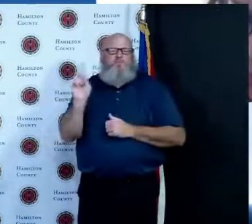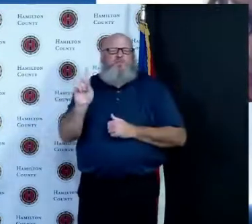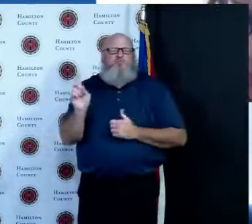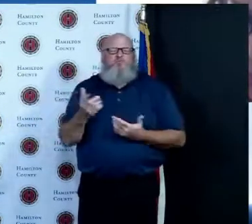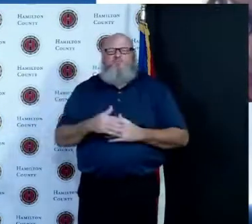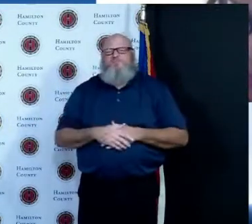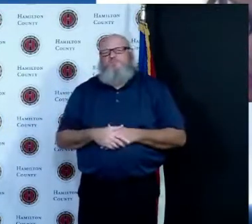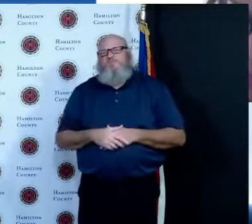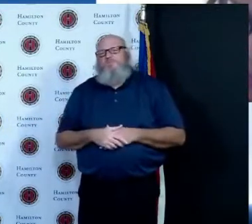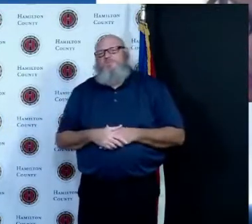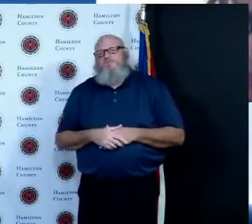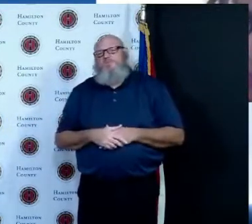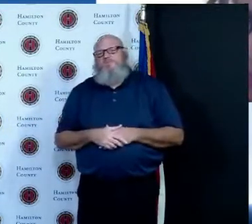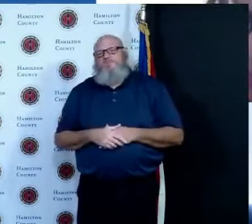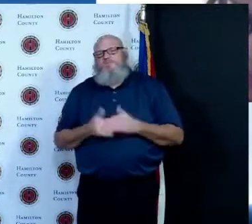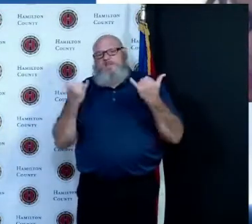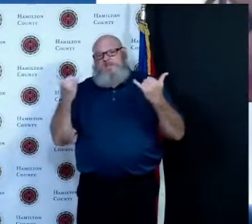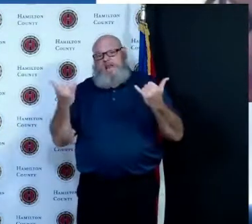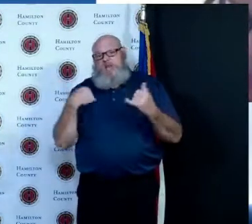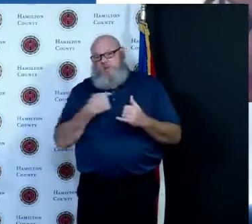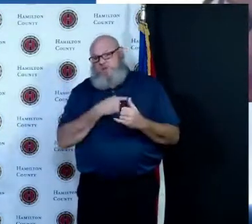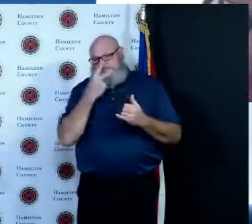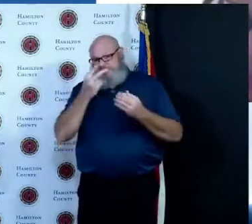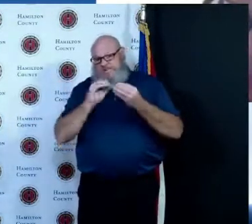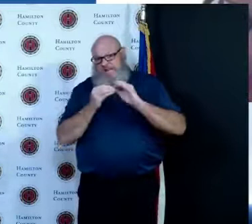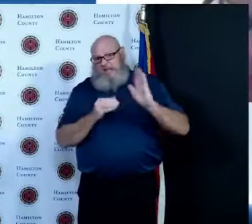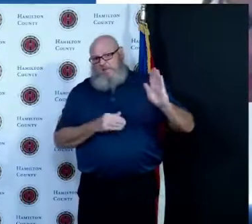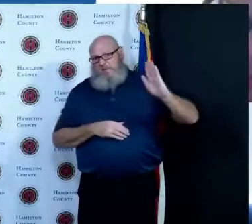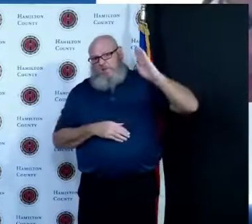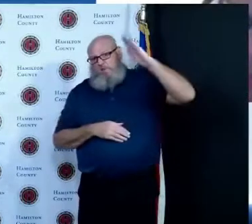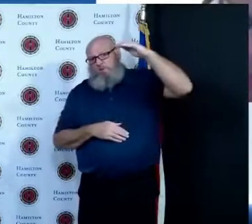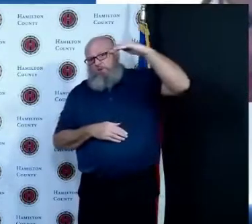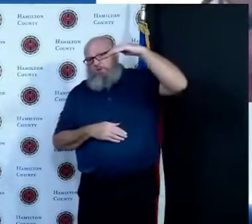we built the capacity to manage what we are seeing back in December 10th and so